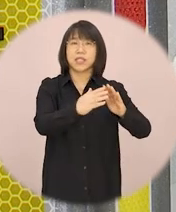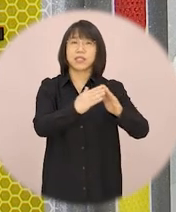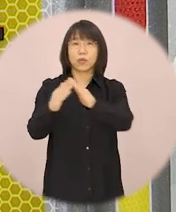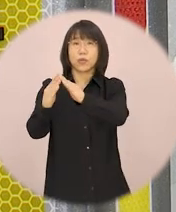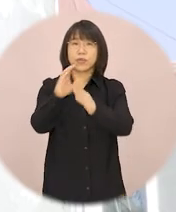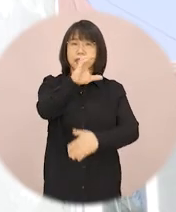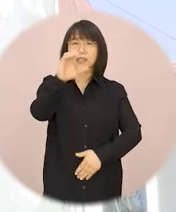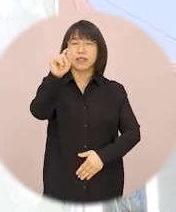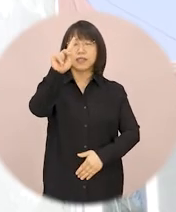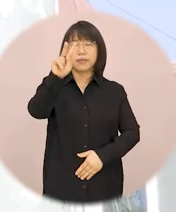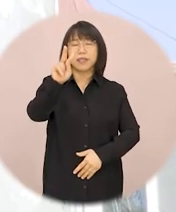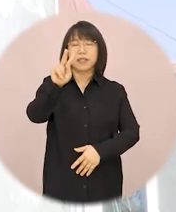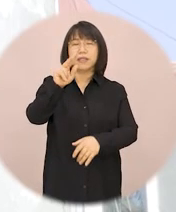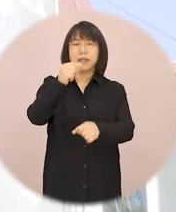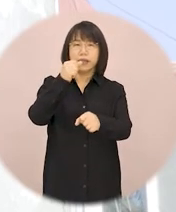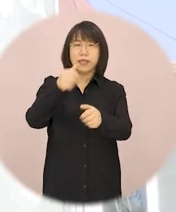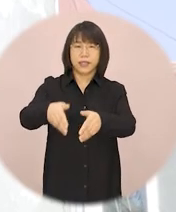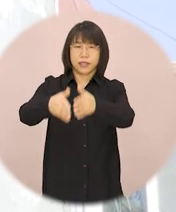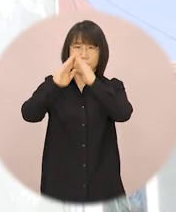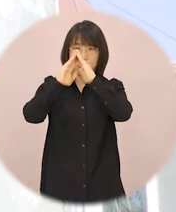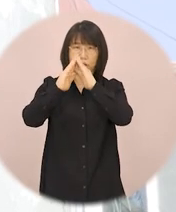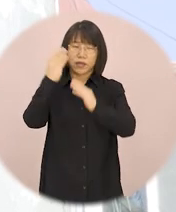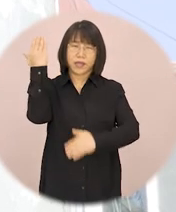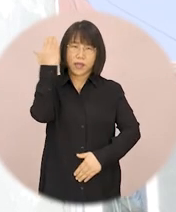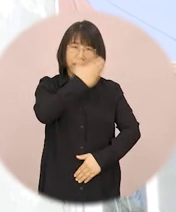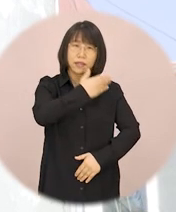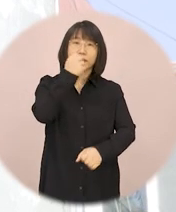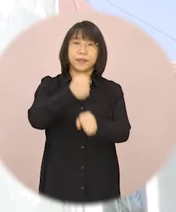to create a pleasant and clean living environment.